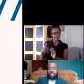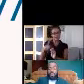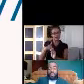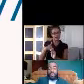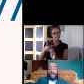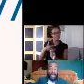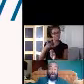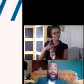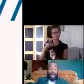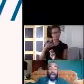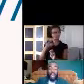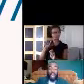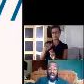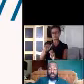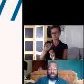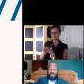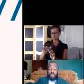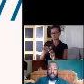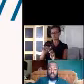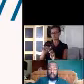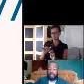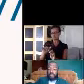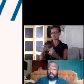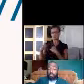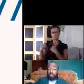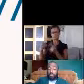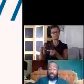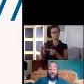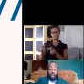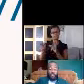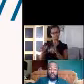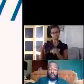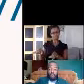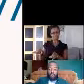rethink how I've been doing something? Maybe it's my, my program I've been running for